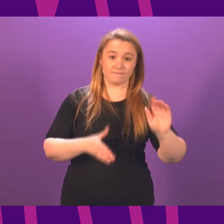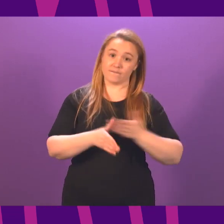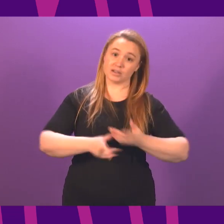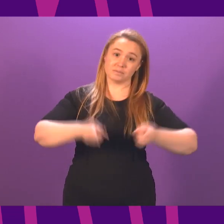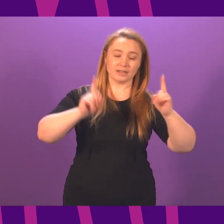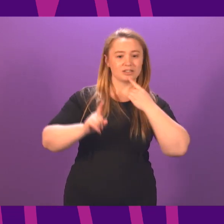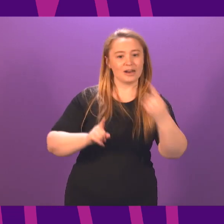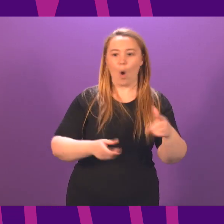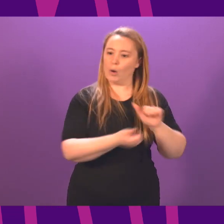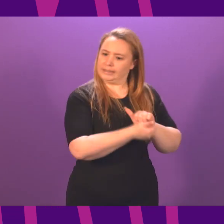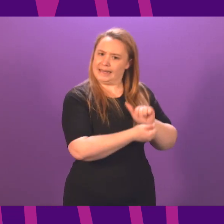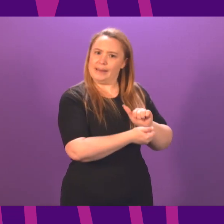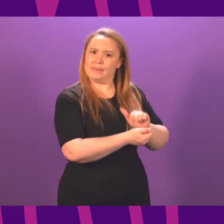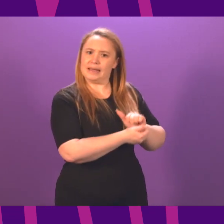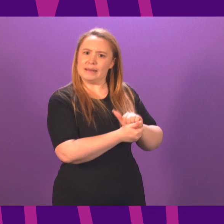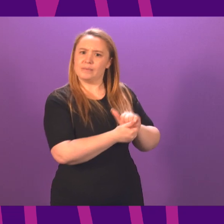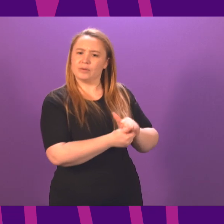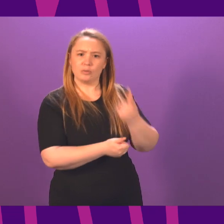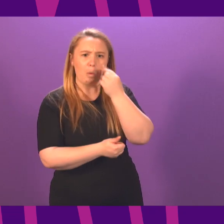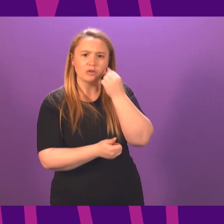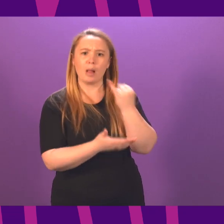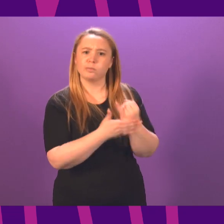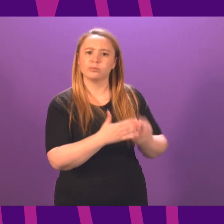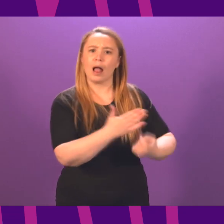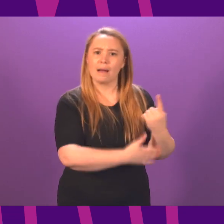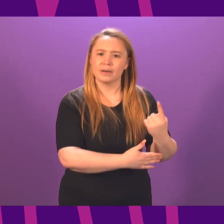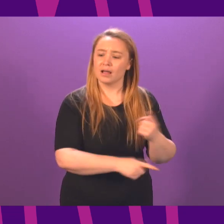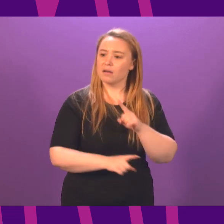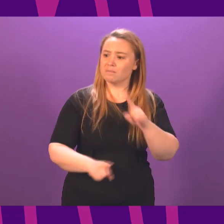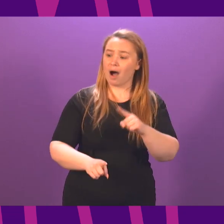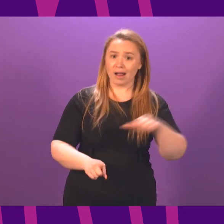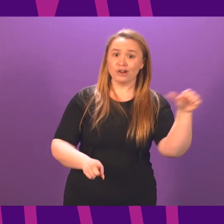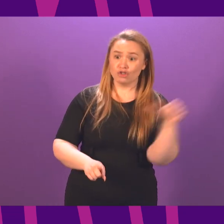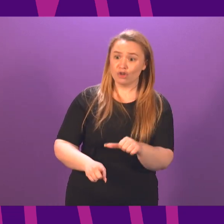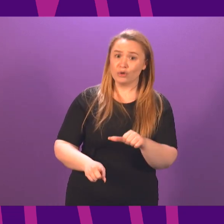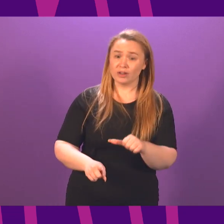for a rainy day. Well, if the First Minister has not noticed, it is bucketing down outside. We have